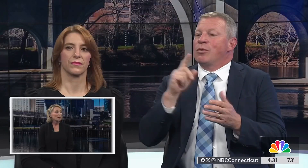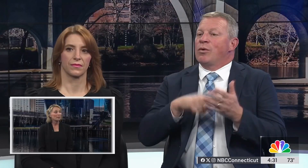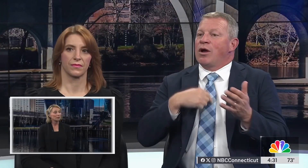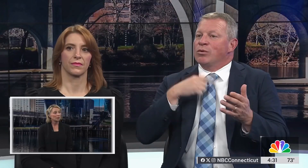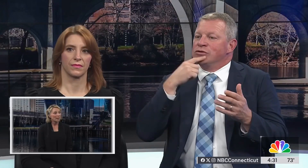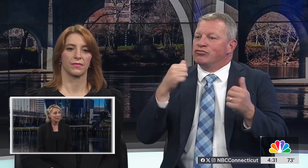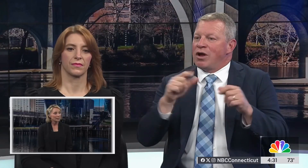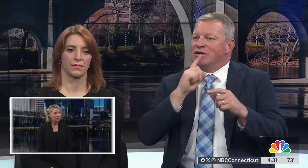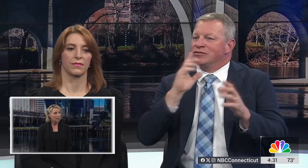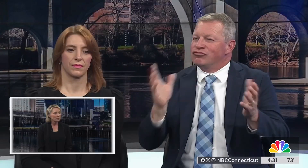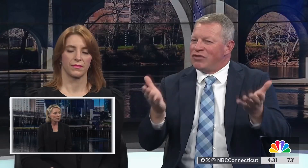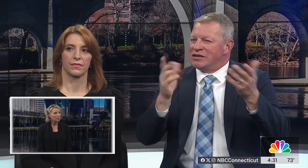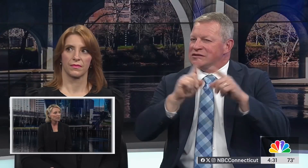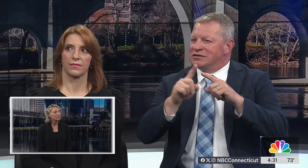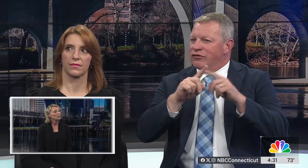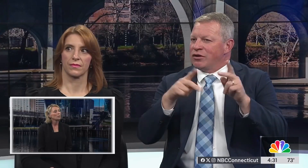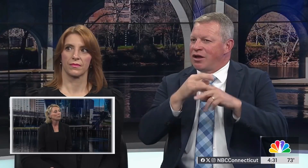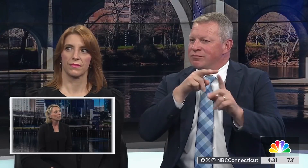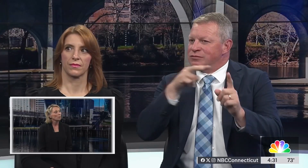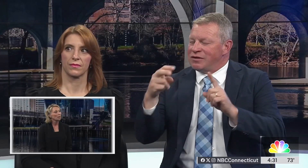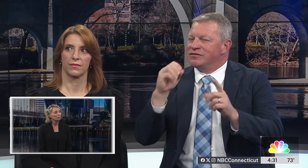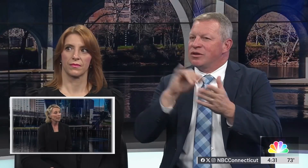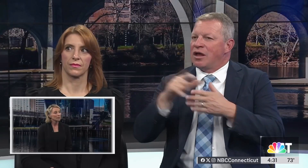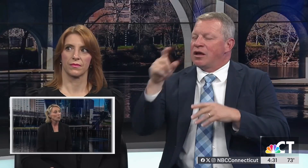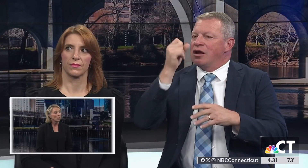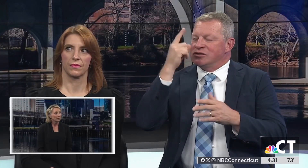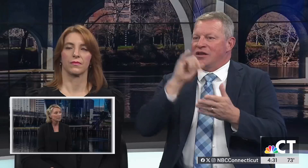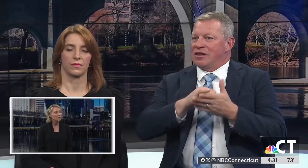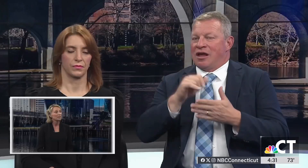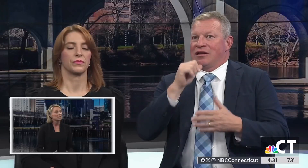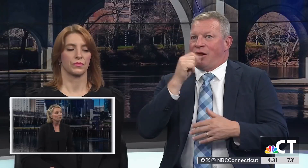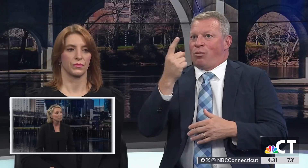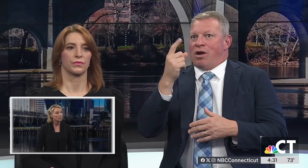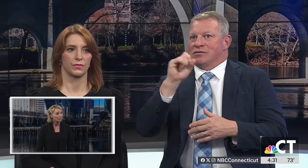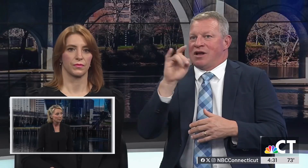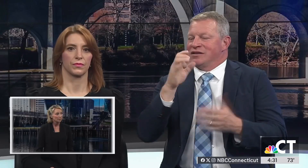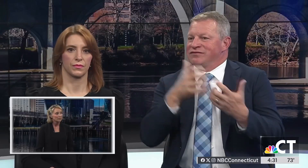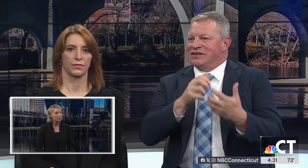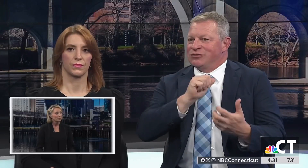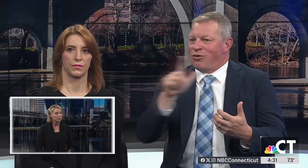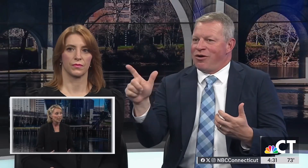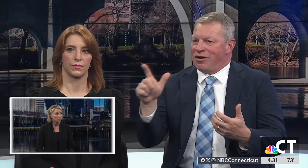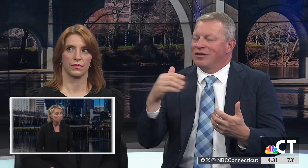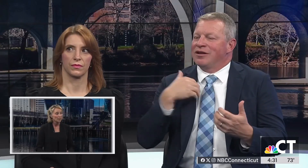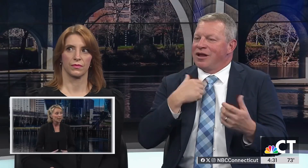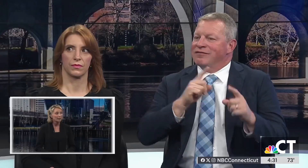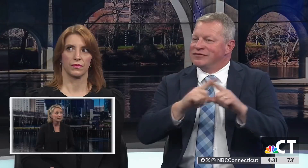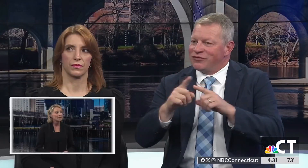forth. Some prefer to have a live interpreter like I do today. Some prefer to lip read,